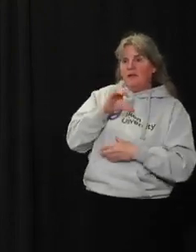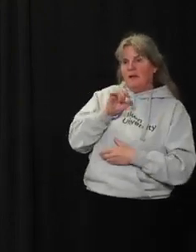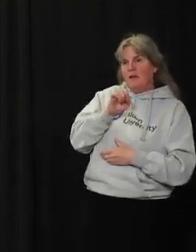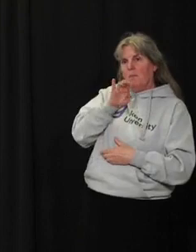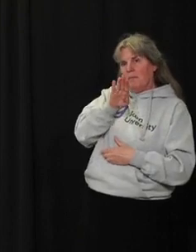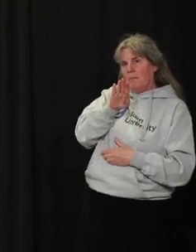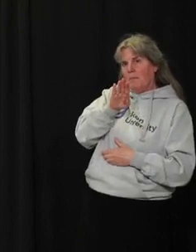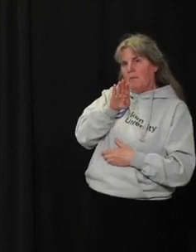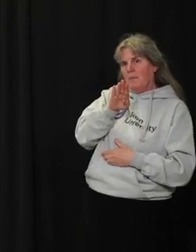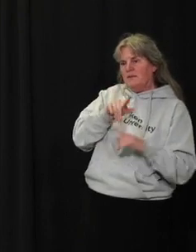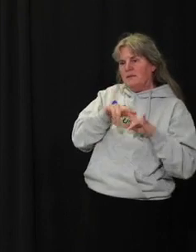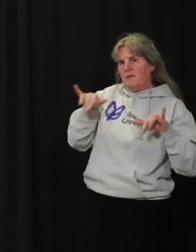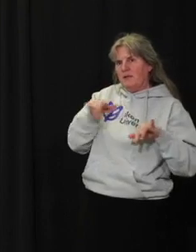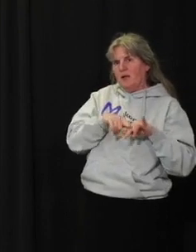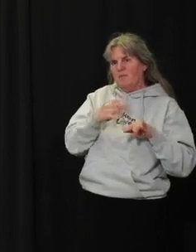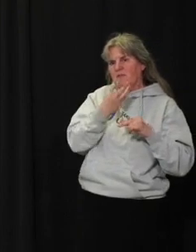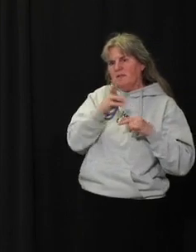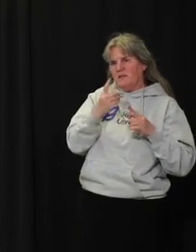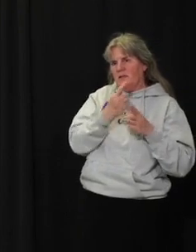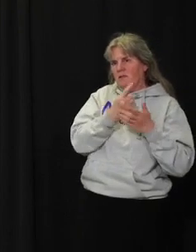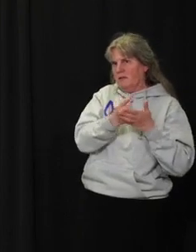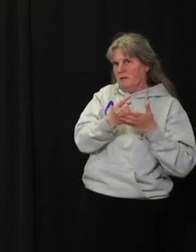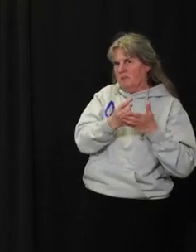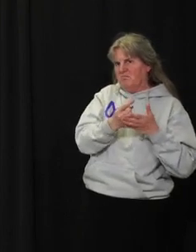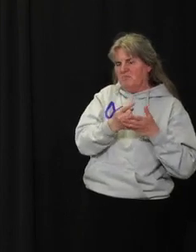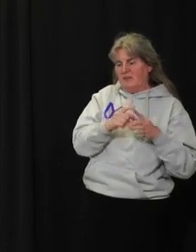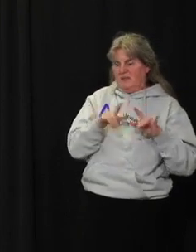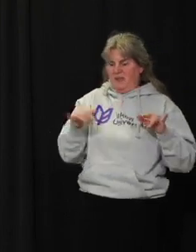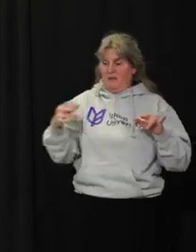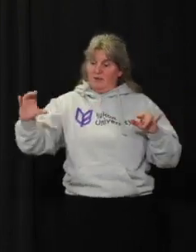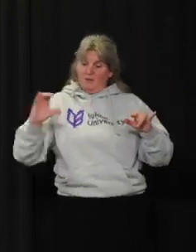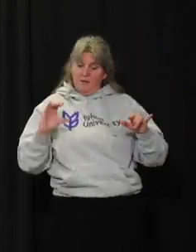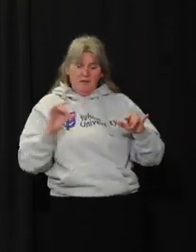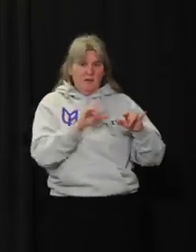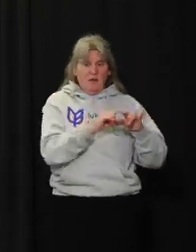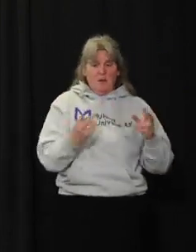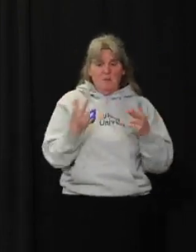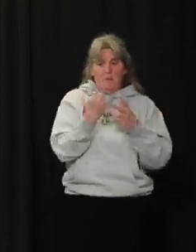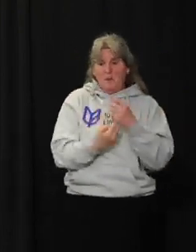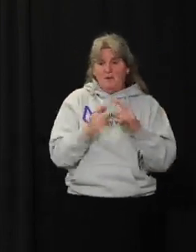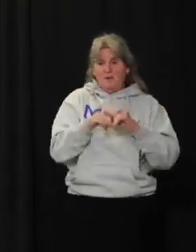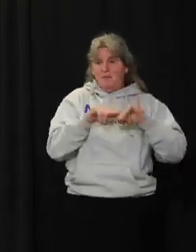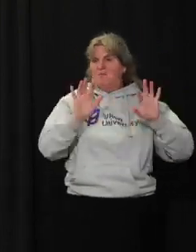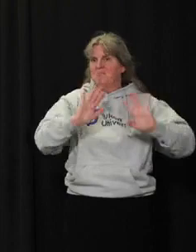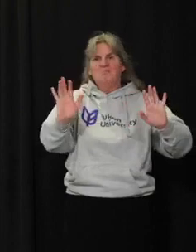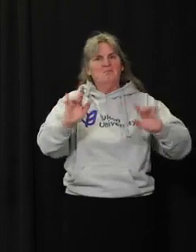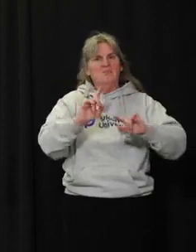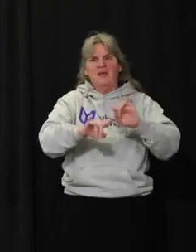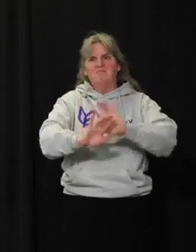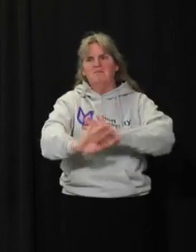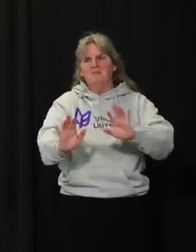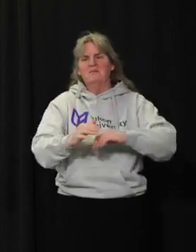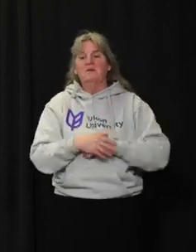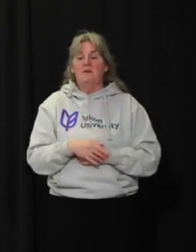response benefit during the 16 week period in which they are receiving this wage top up.